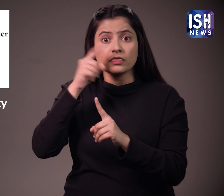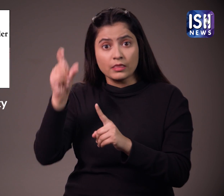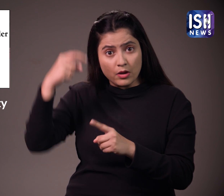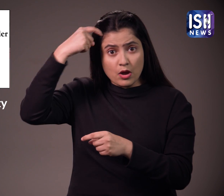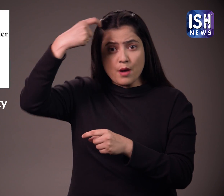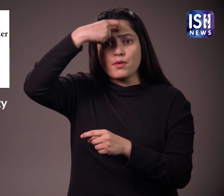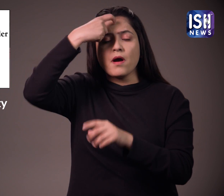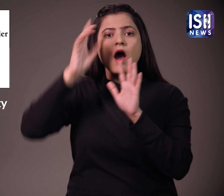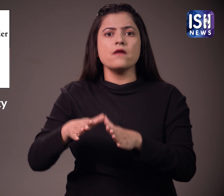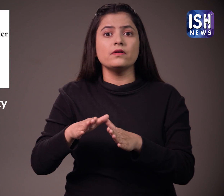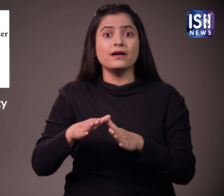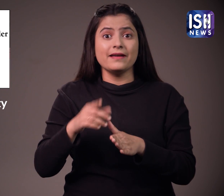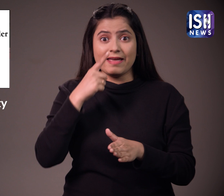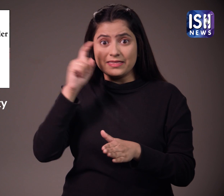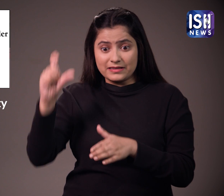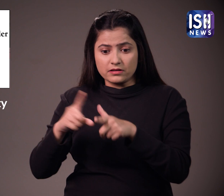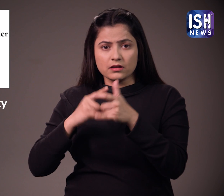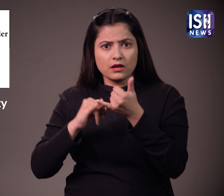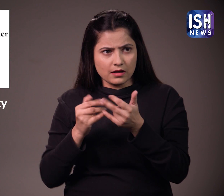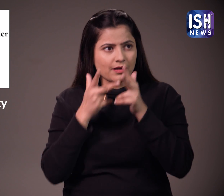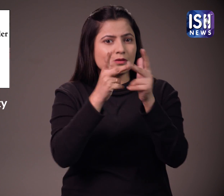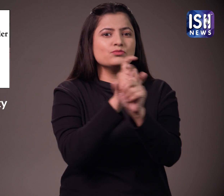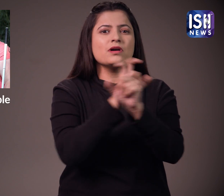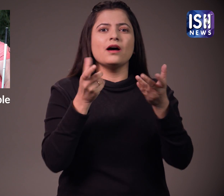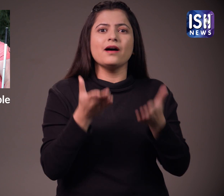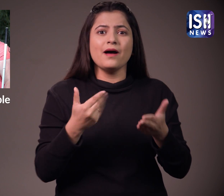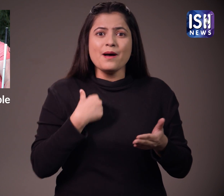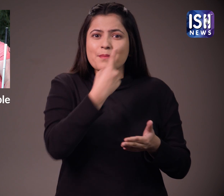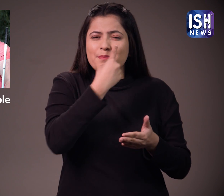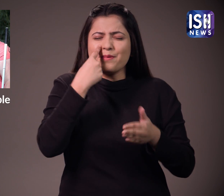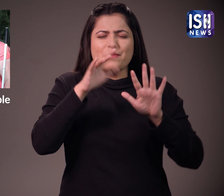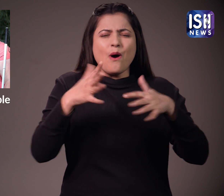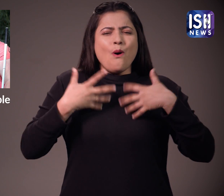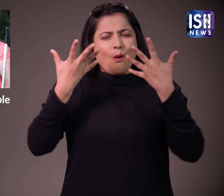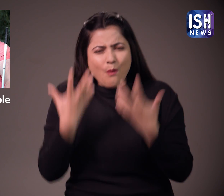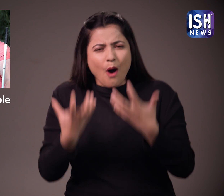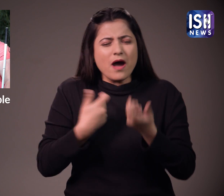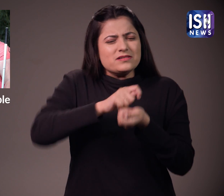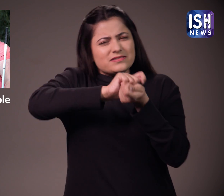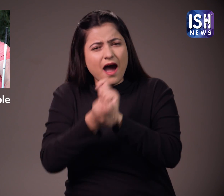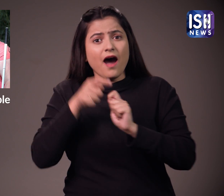It is a condition due to which sighted Jewel believed she was meant to be blind.